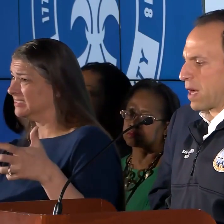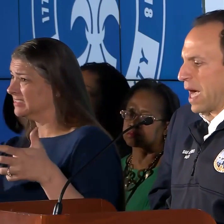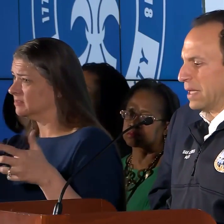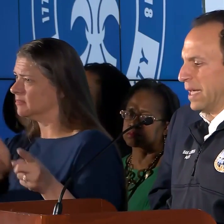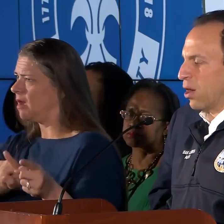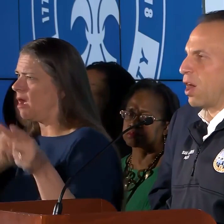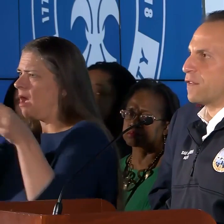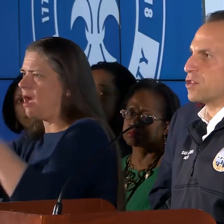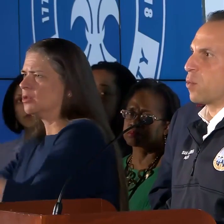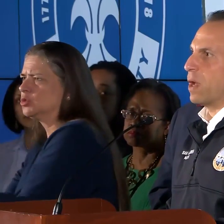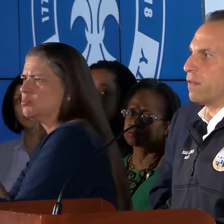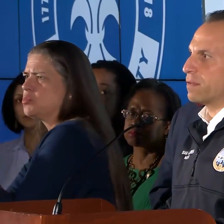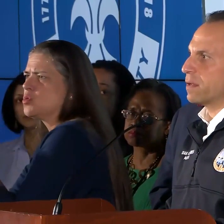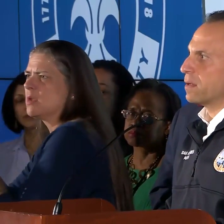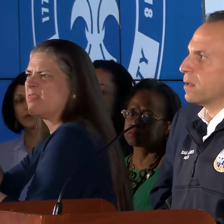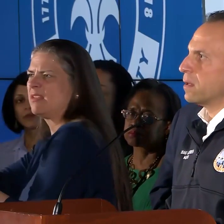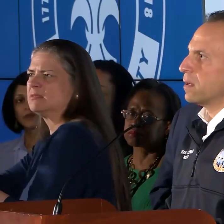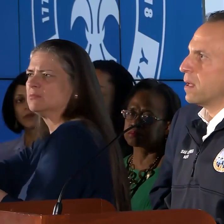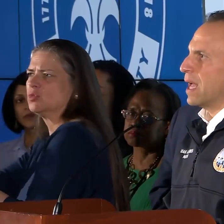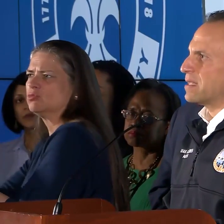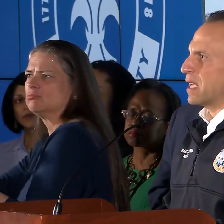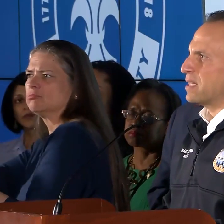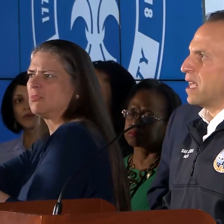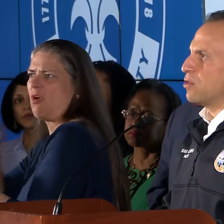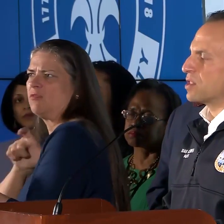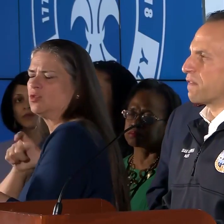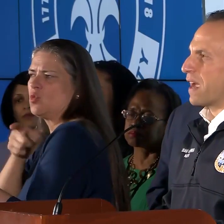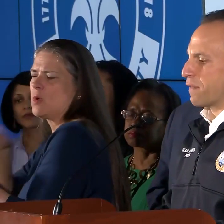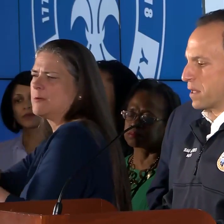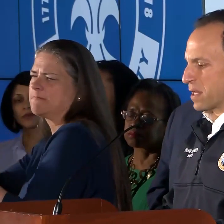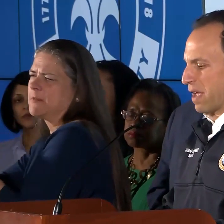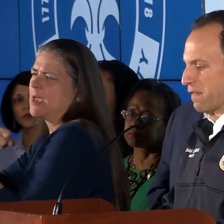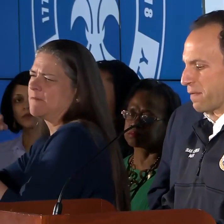colleague. Officer will, as he continues to fight for his life.